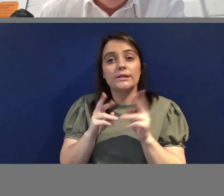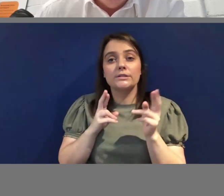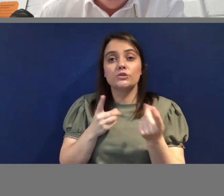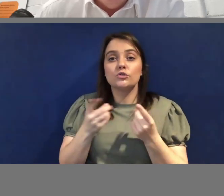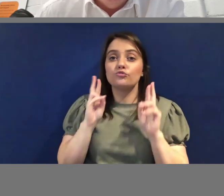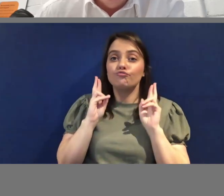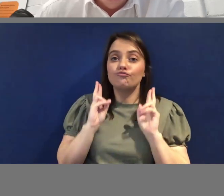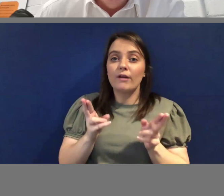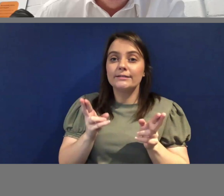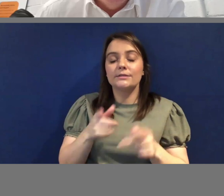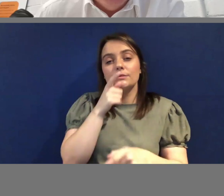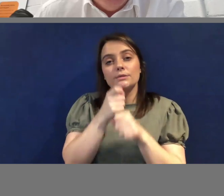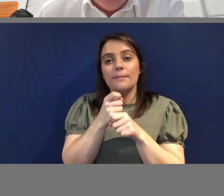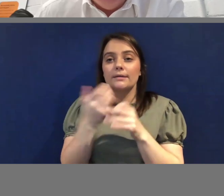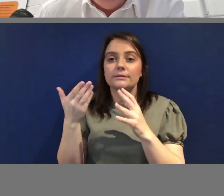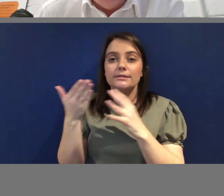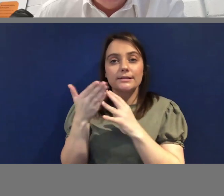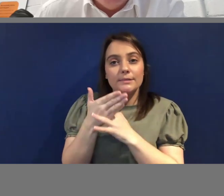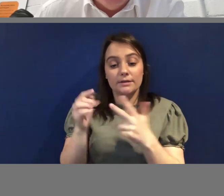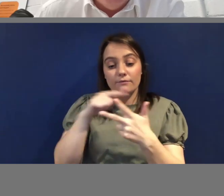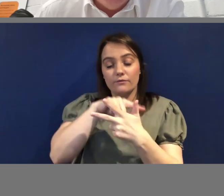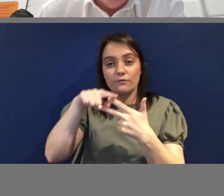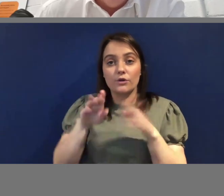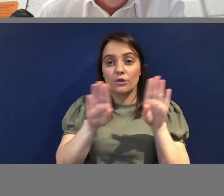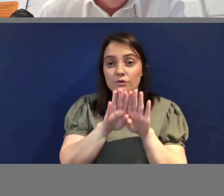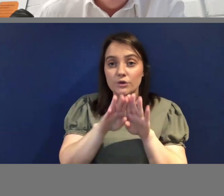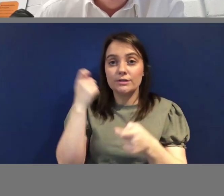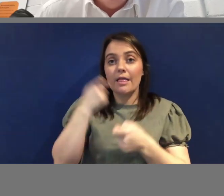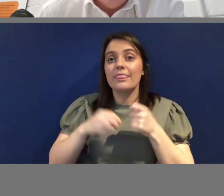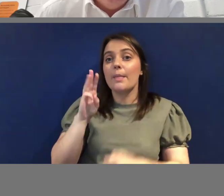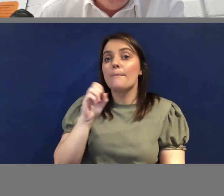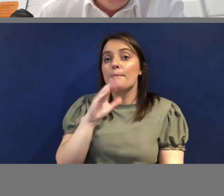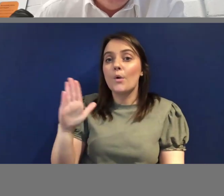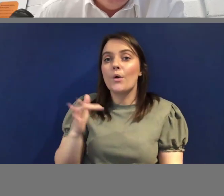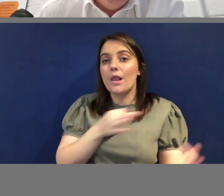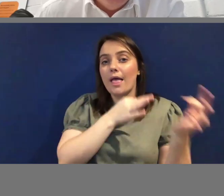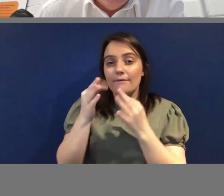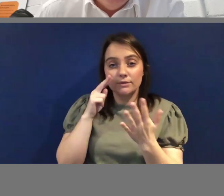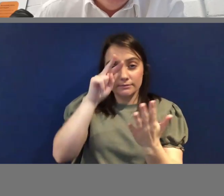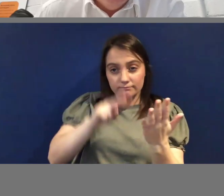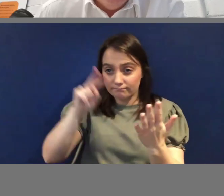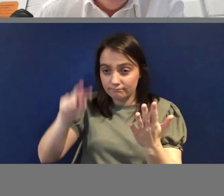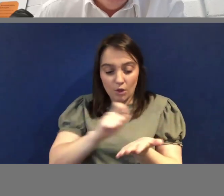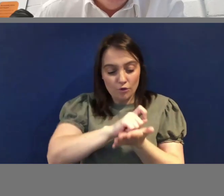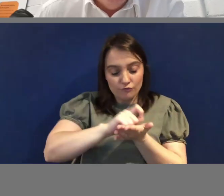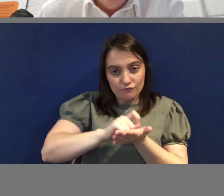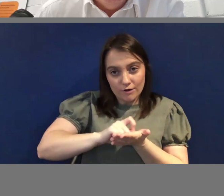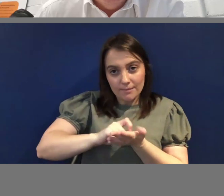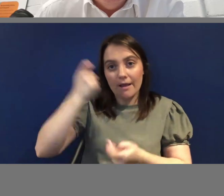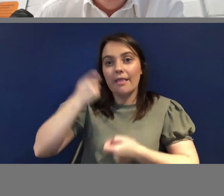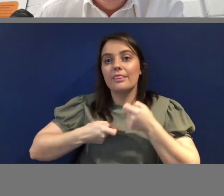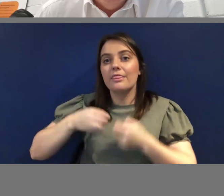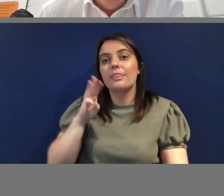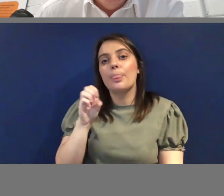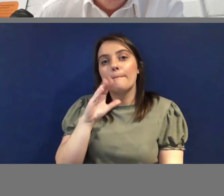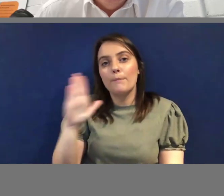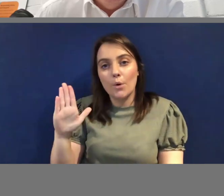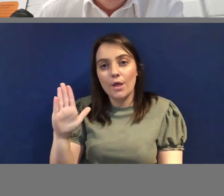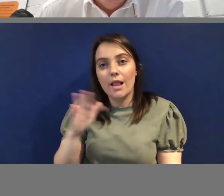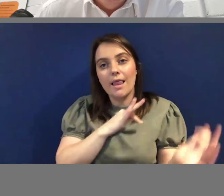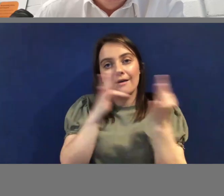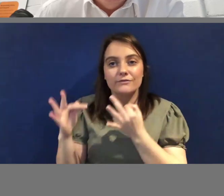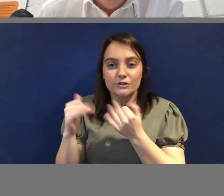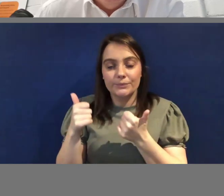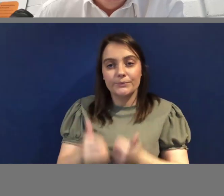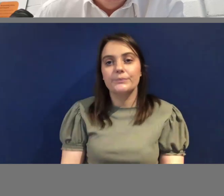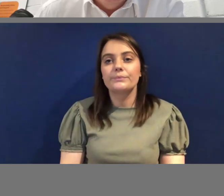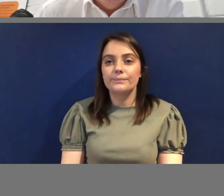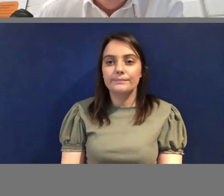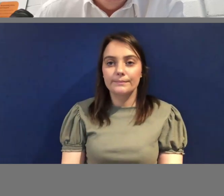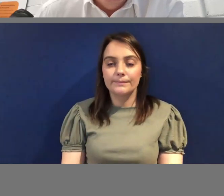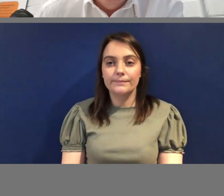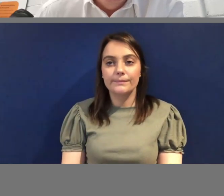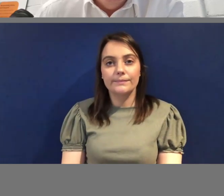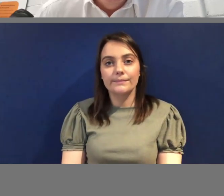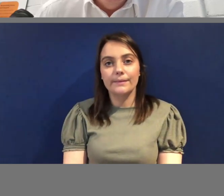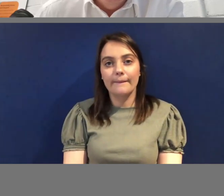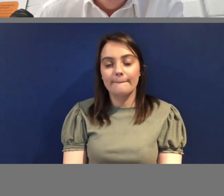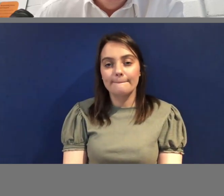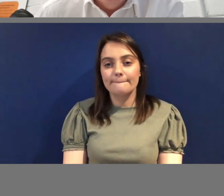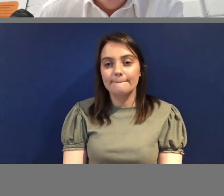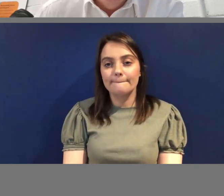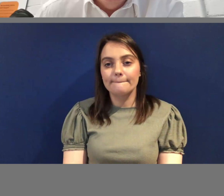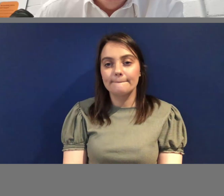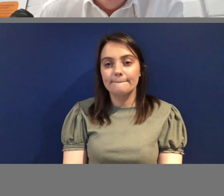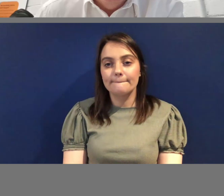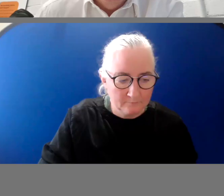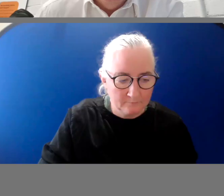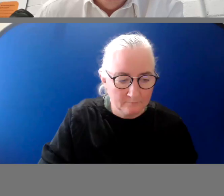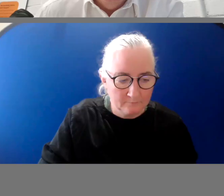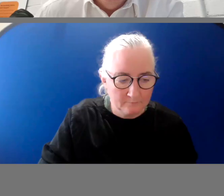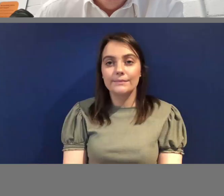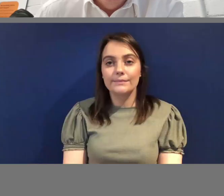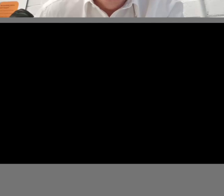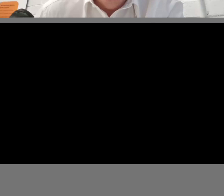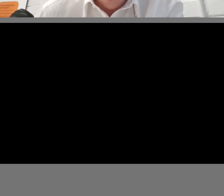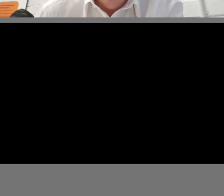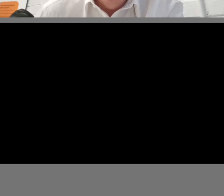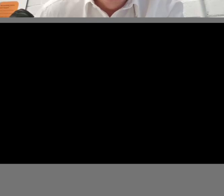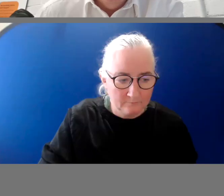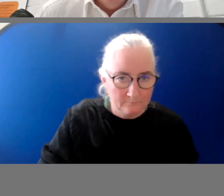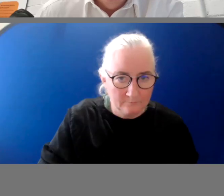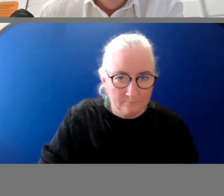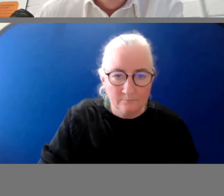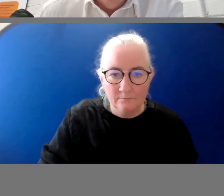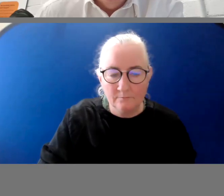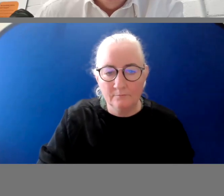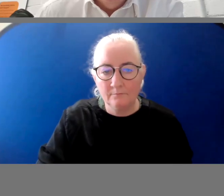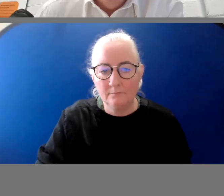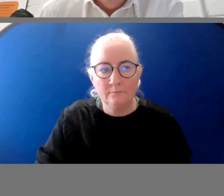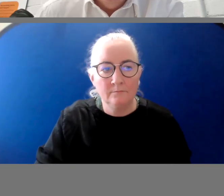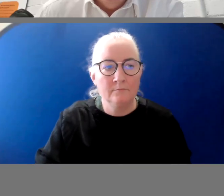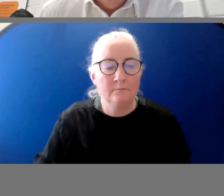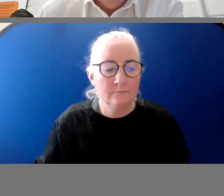to accessibility for the three doors and then I'll launch the poll if that's okay.